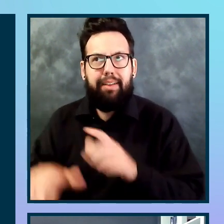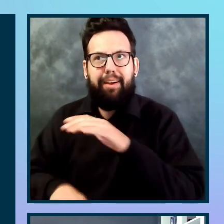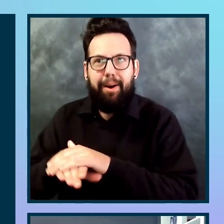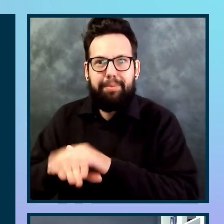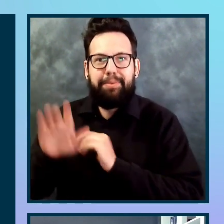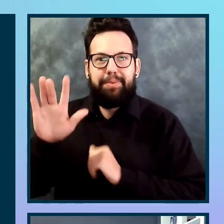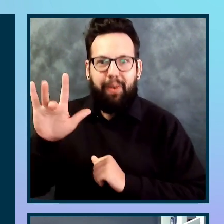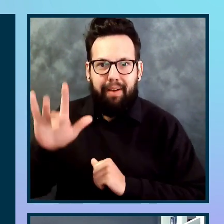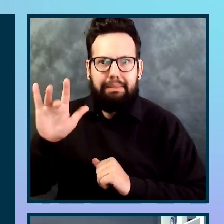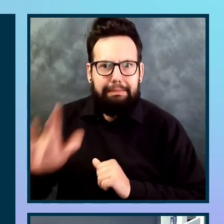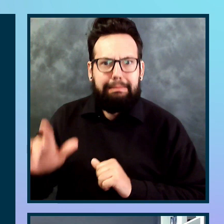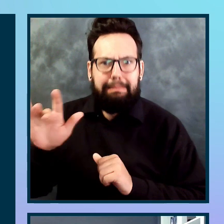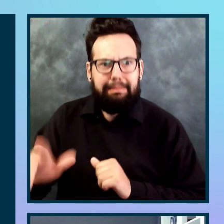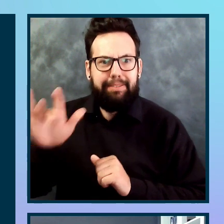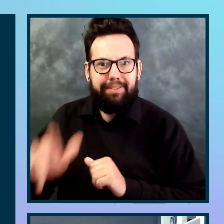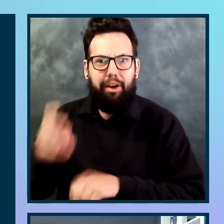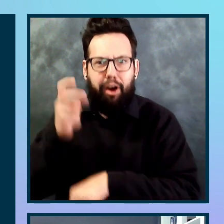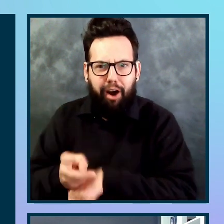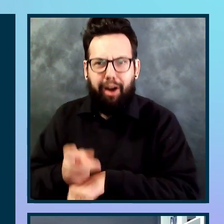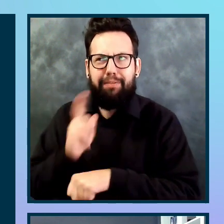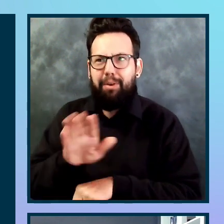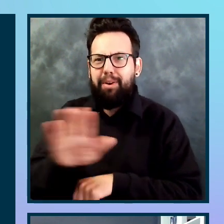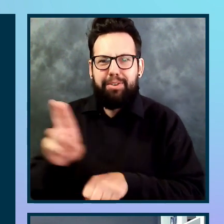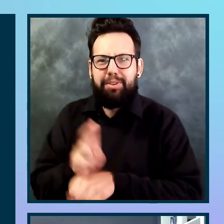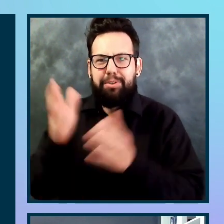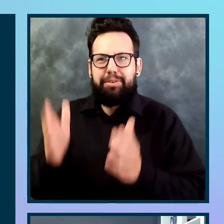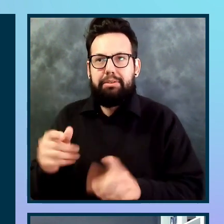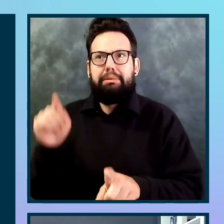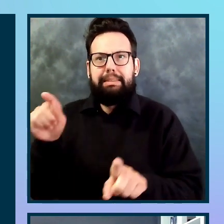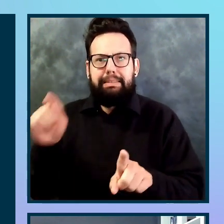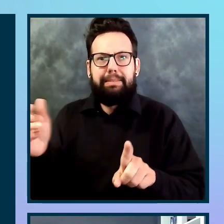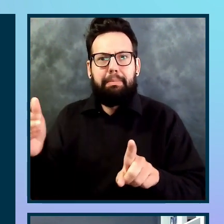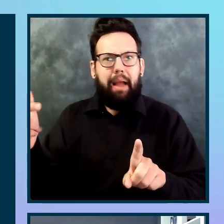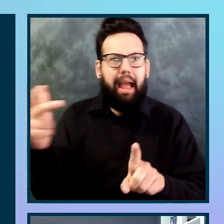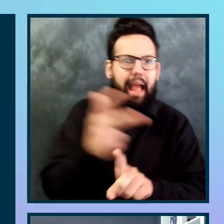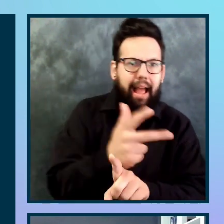which makes it really taxing for certain users. Like now, okay, cool. So now we need to know that you need